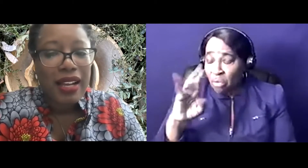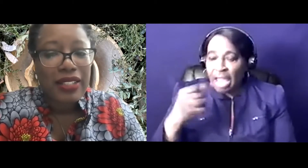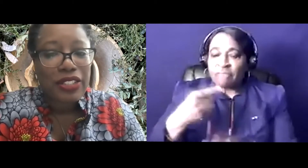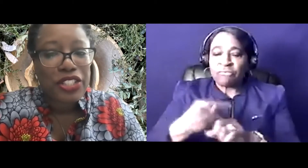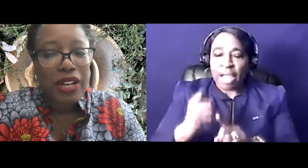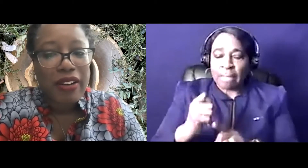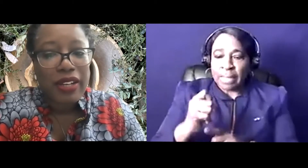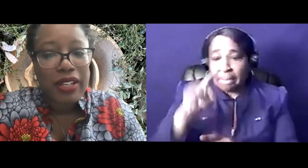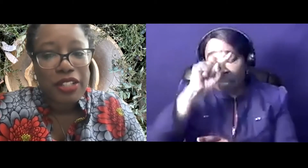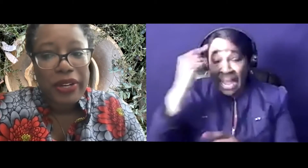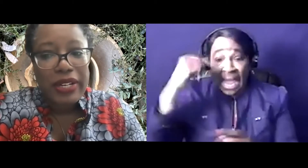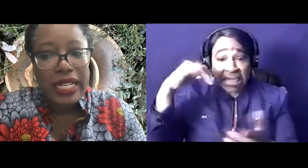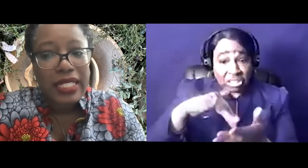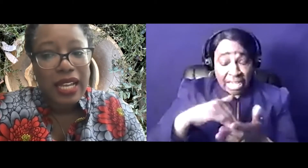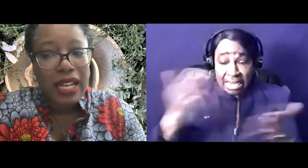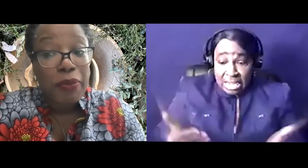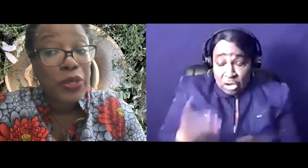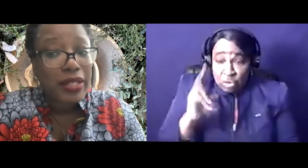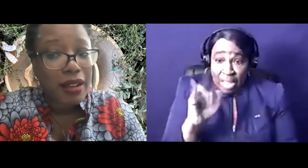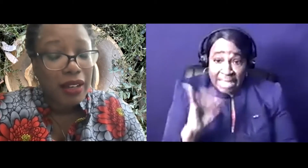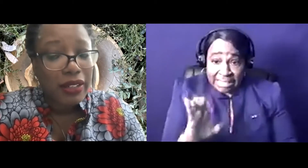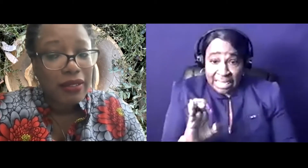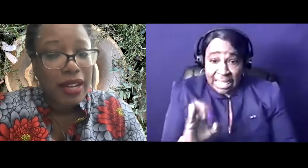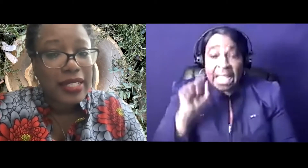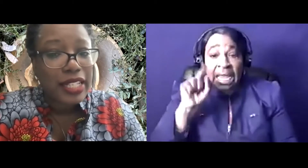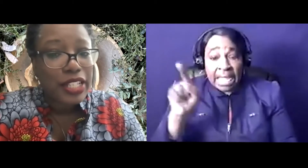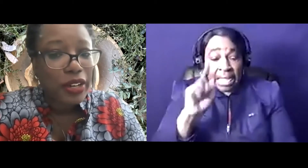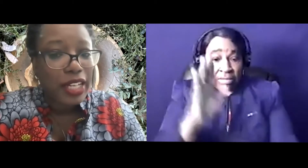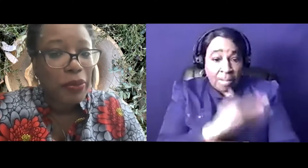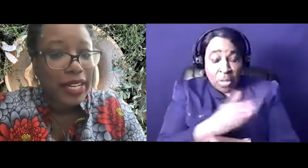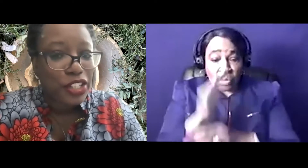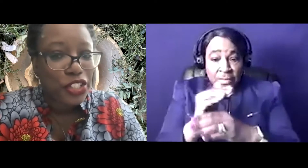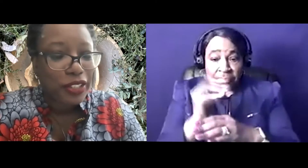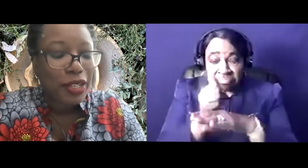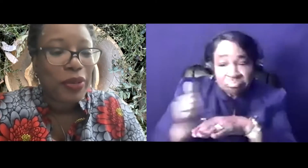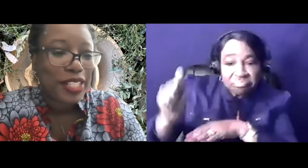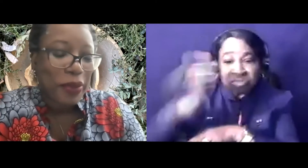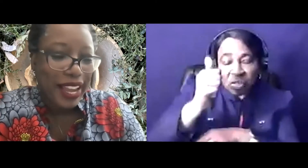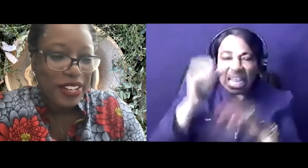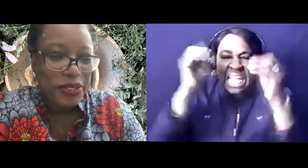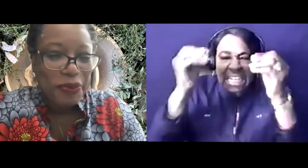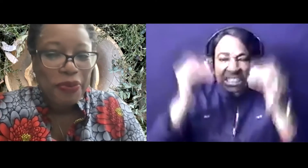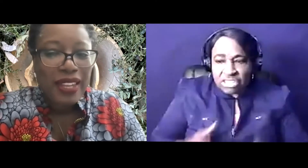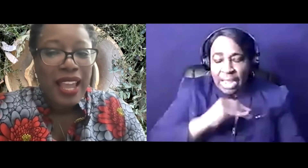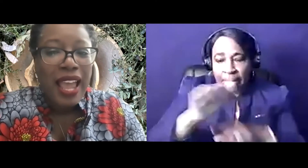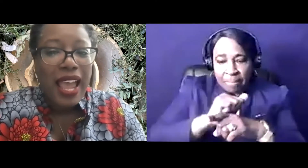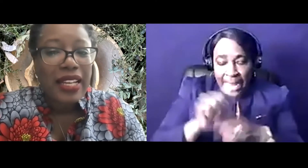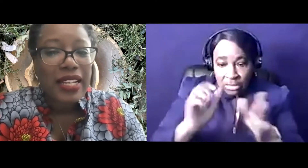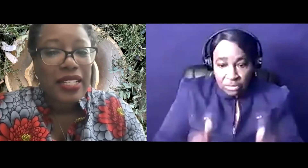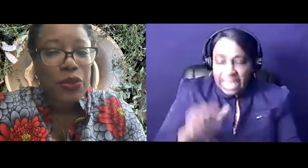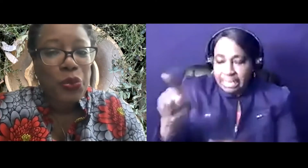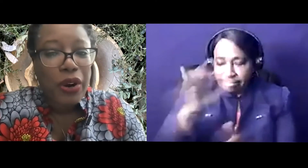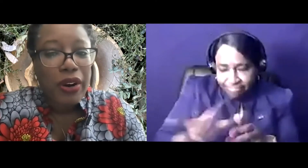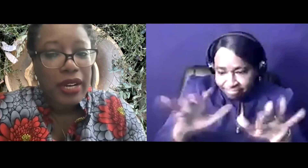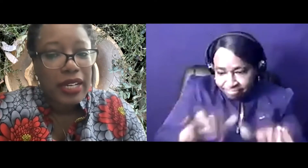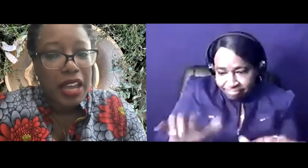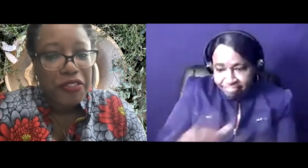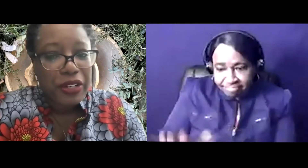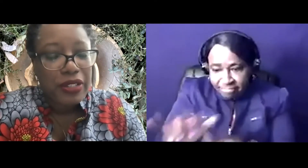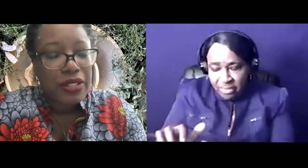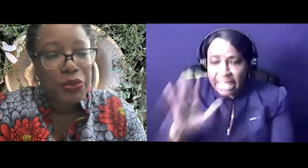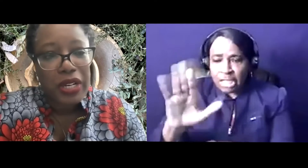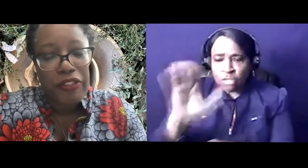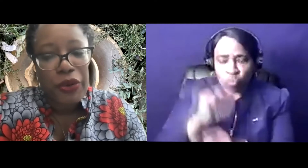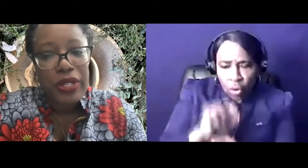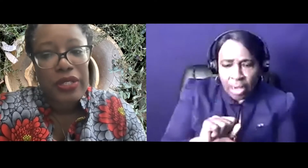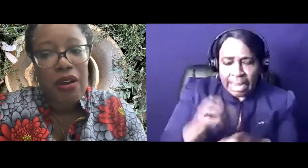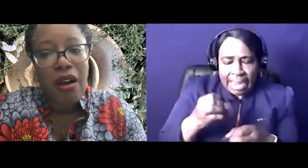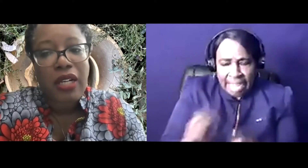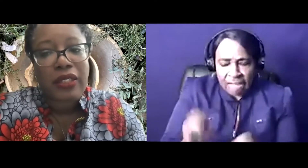Dr. Johari Jabir is a music scholar, a teacher, and a practitioner. He plays the piano and his work and efforts really focus on